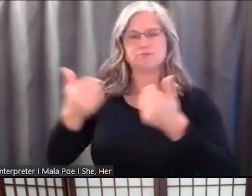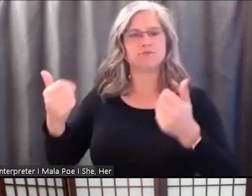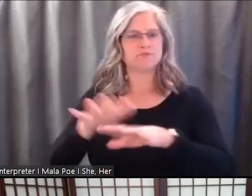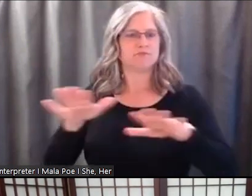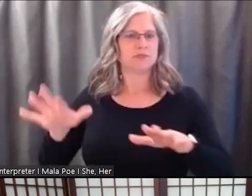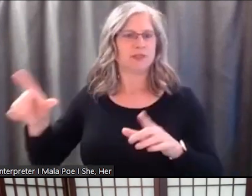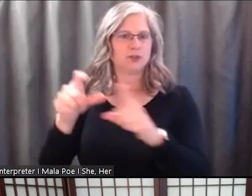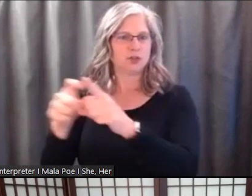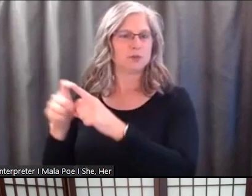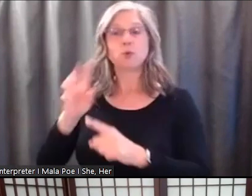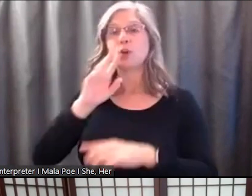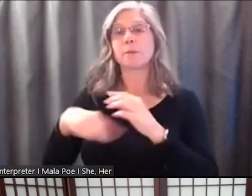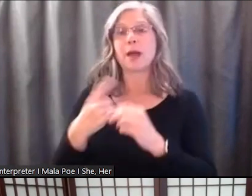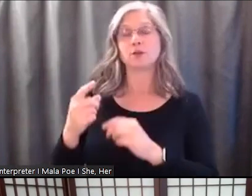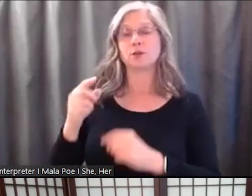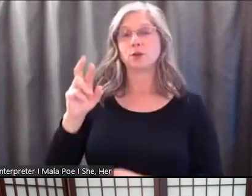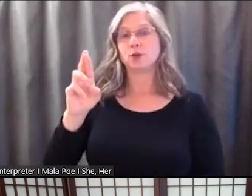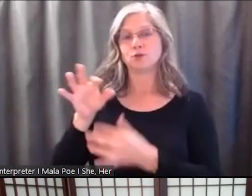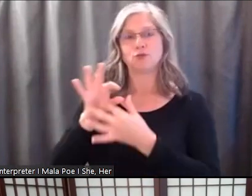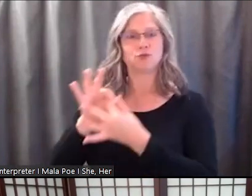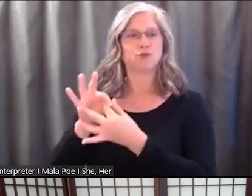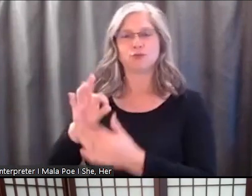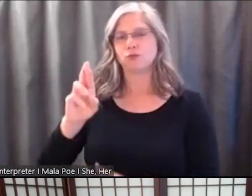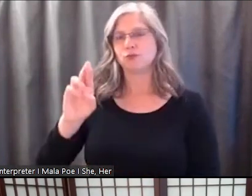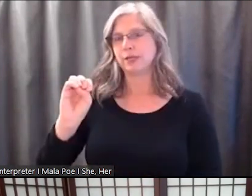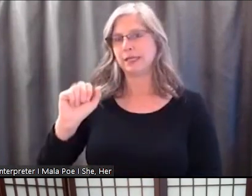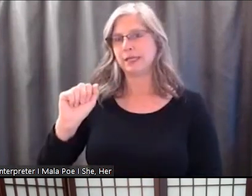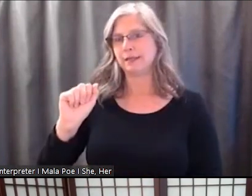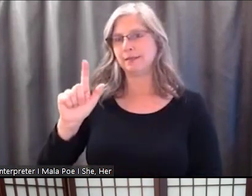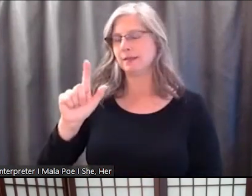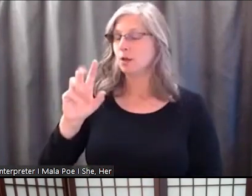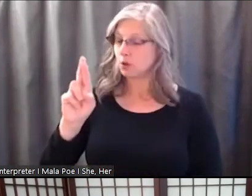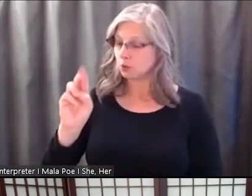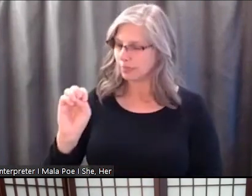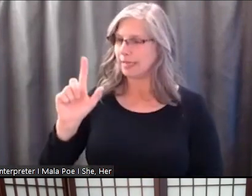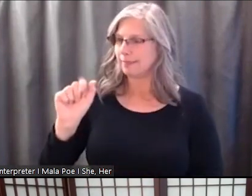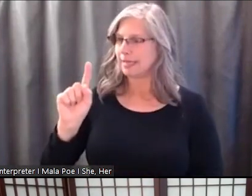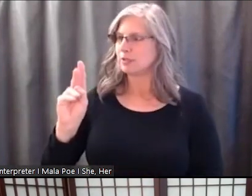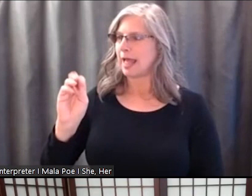When we talk about relationality. A number of other concepts that start with the letter "R" come to mind.